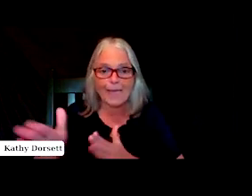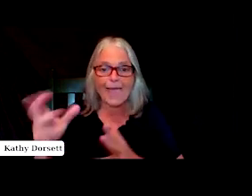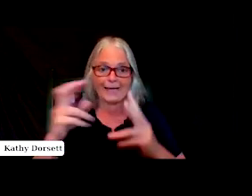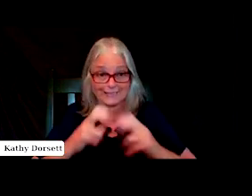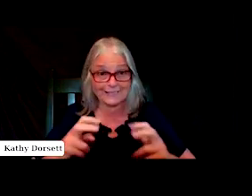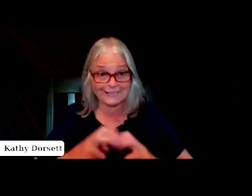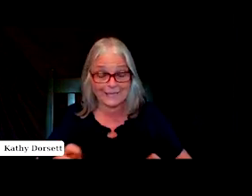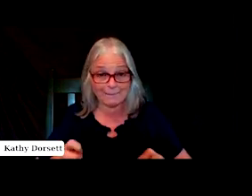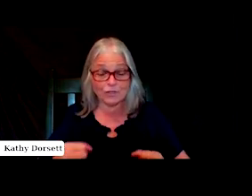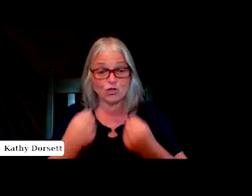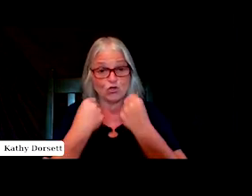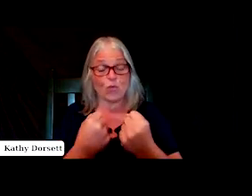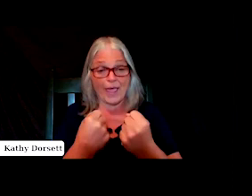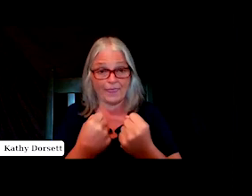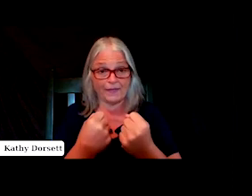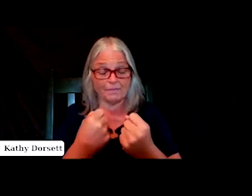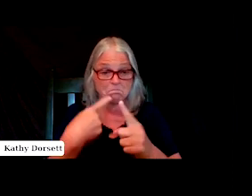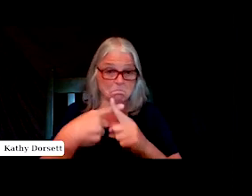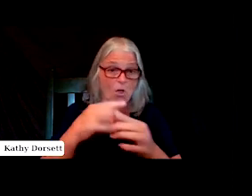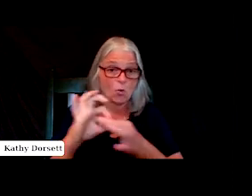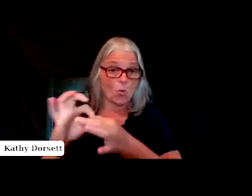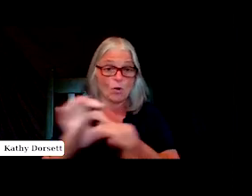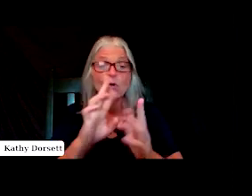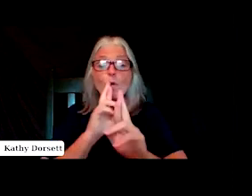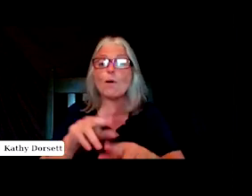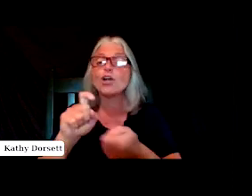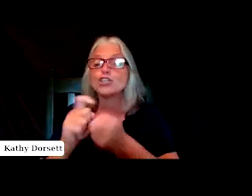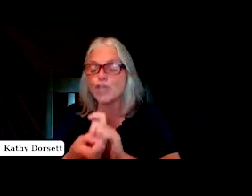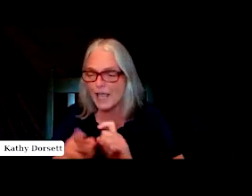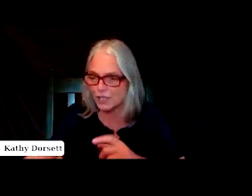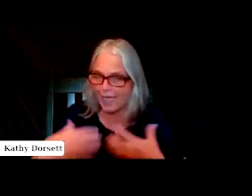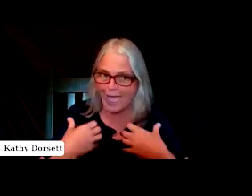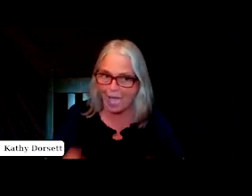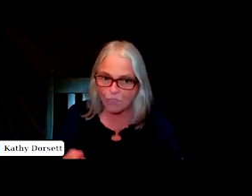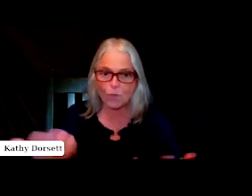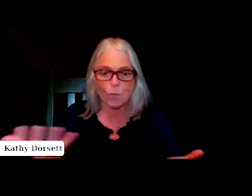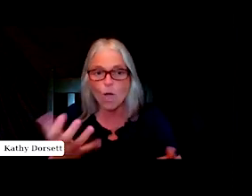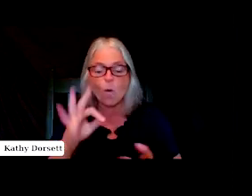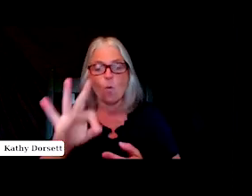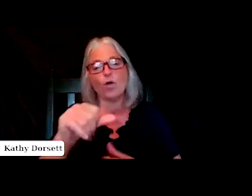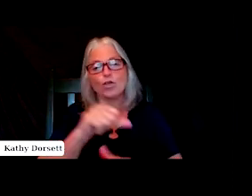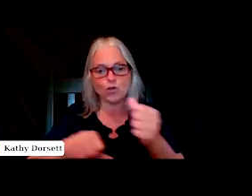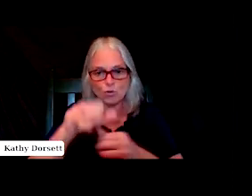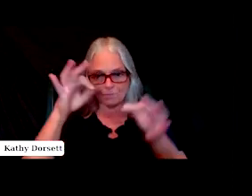Strengthen coordination. Report changes in an individual's health status or social determinants of health.